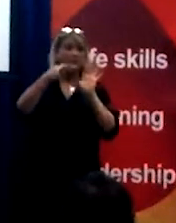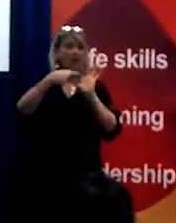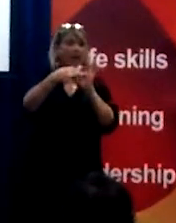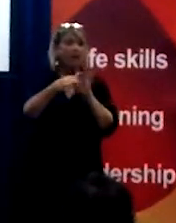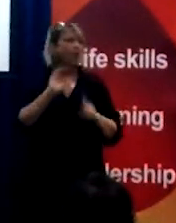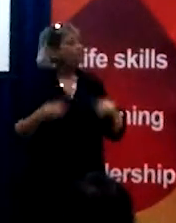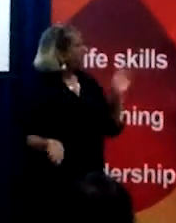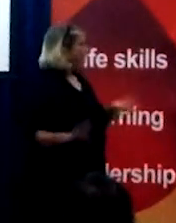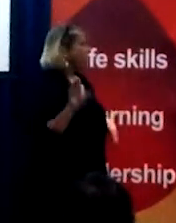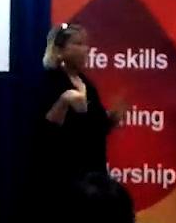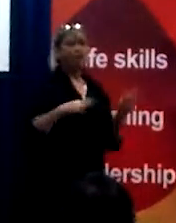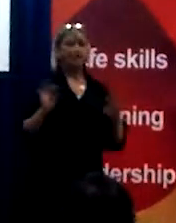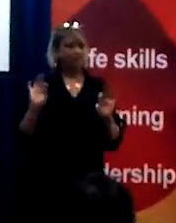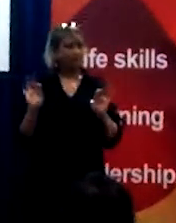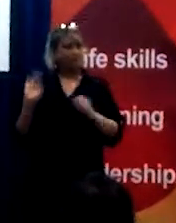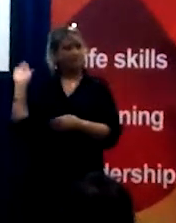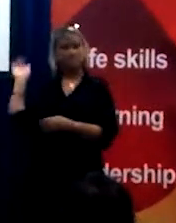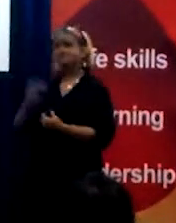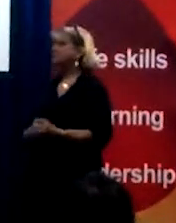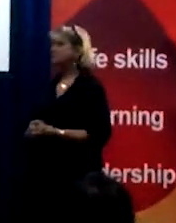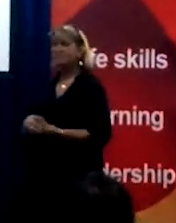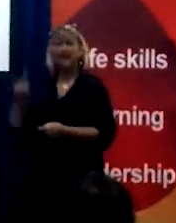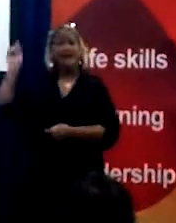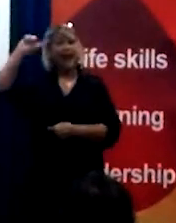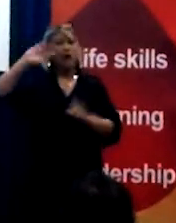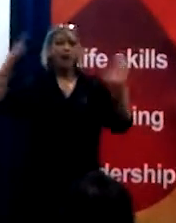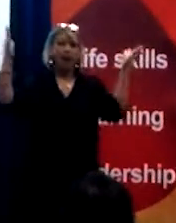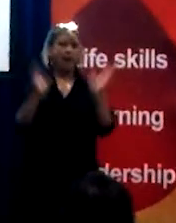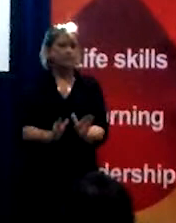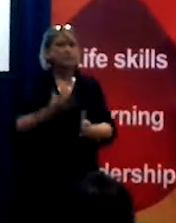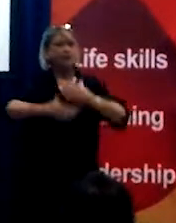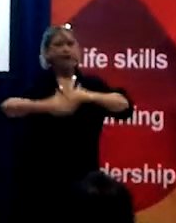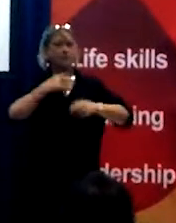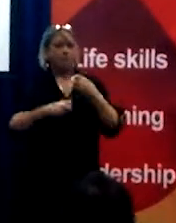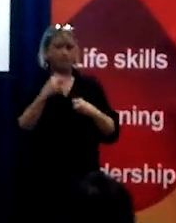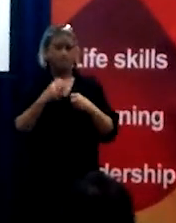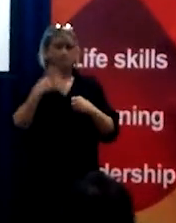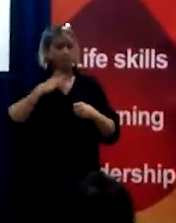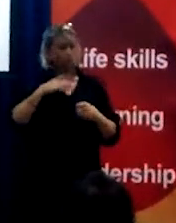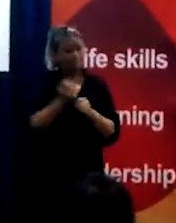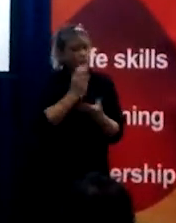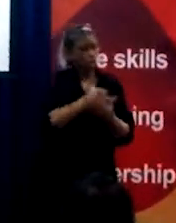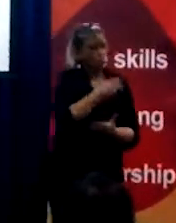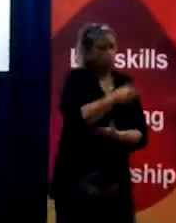We have much fewer behavioural problems when we make sure all the kids can access what’s going on.